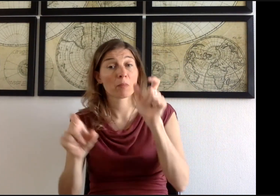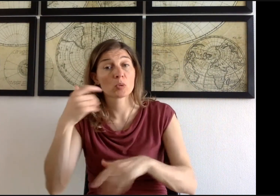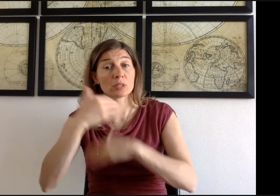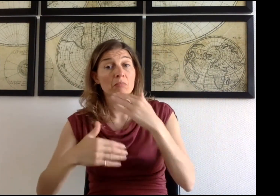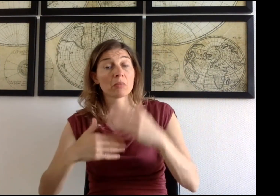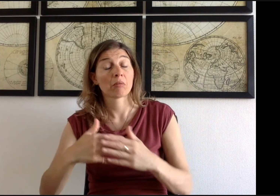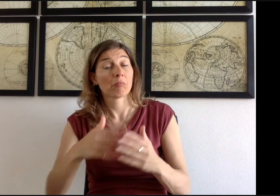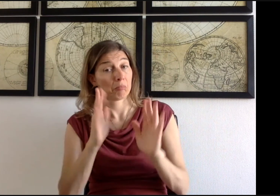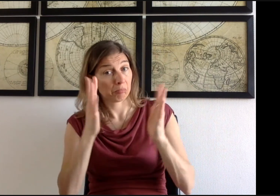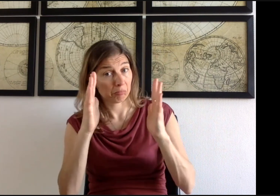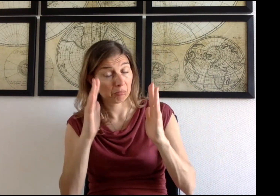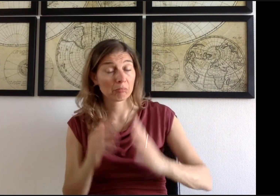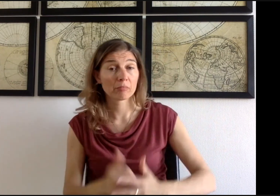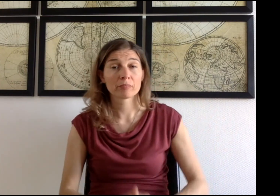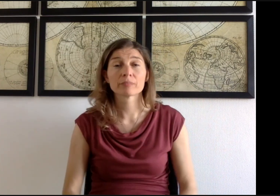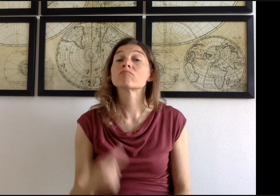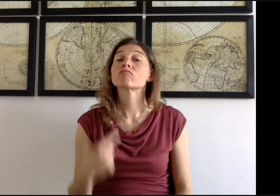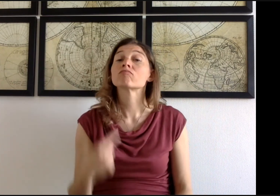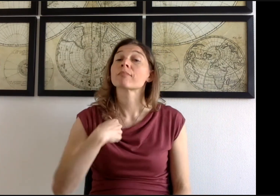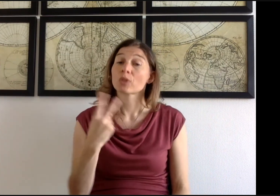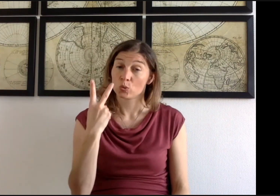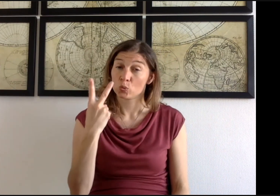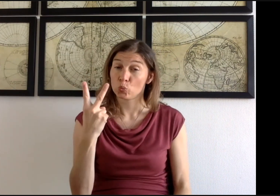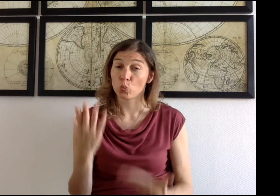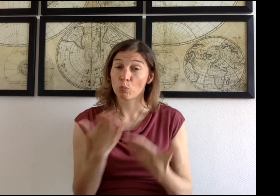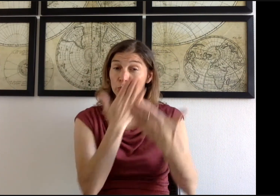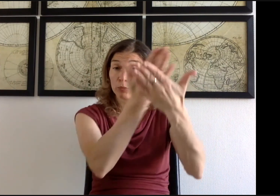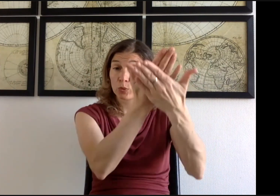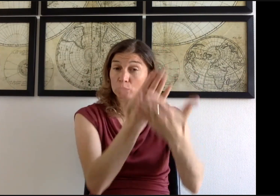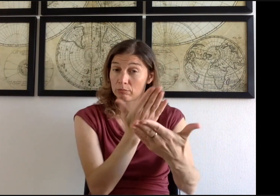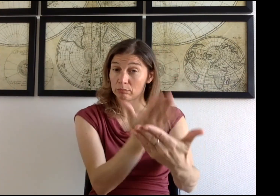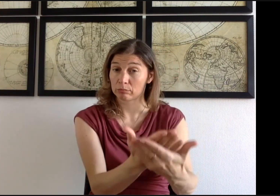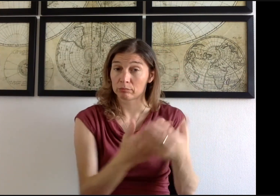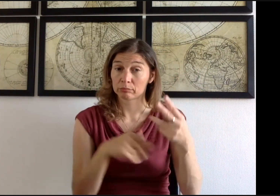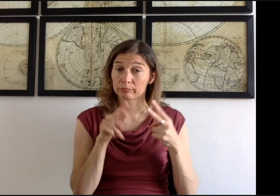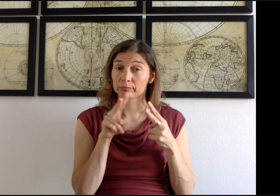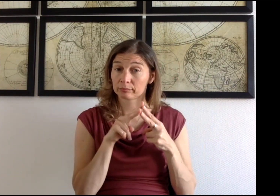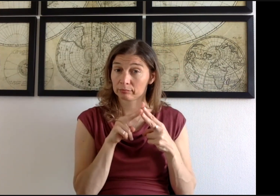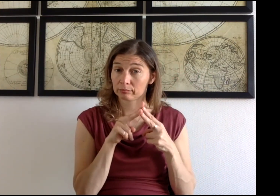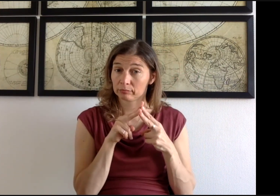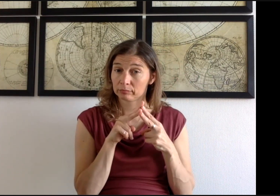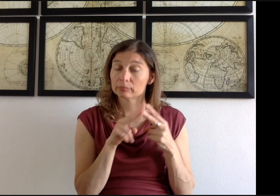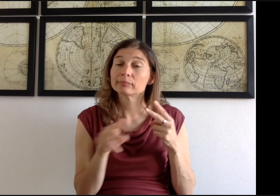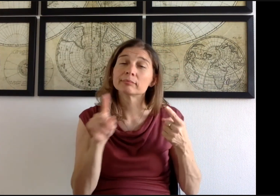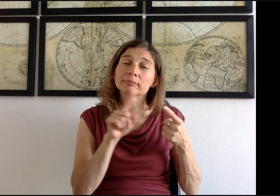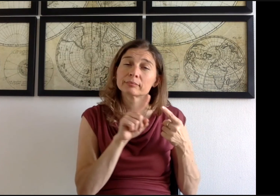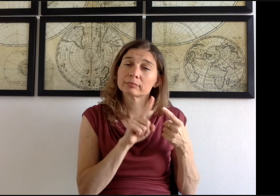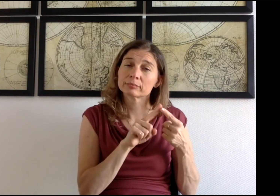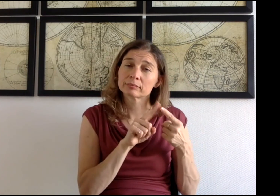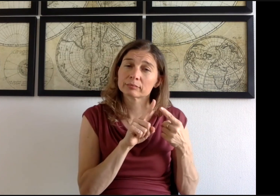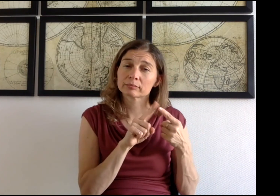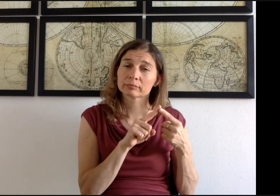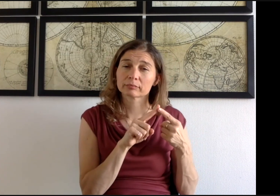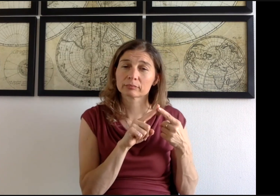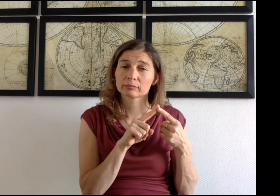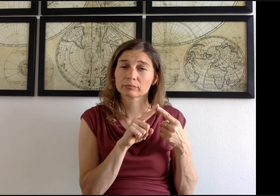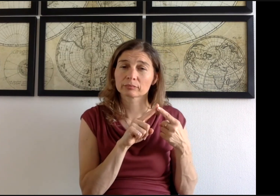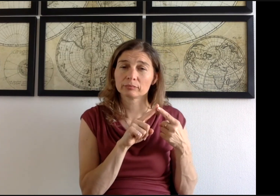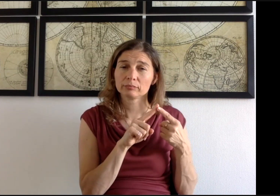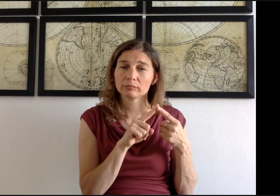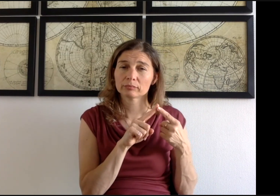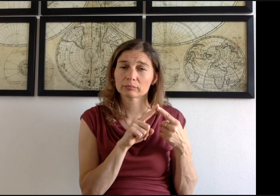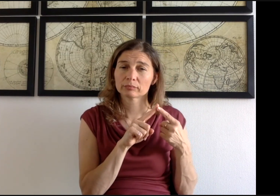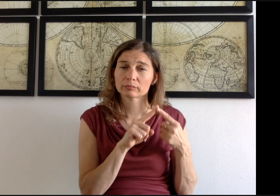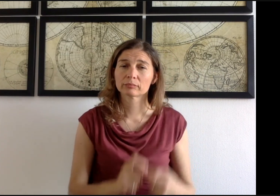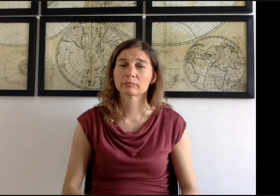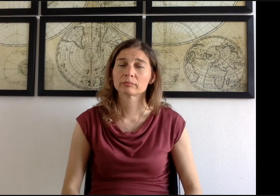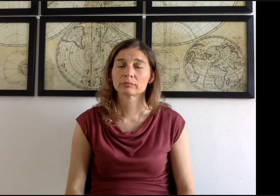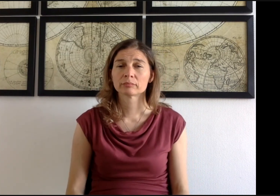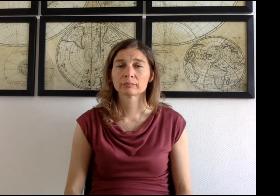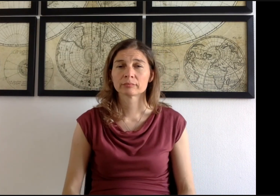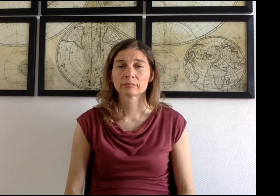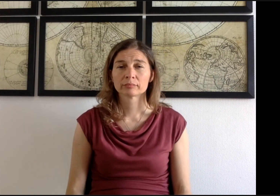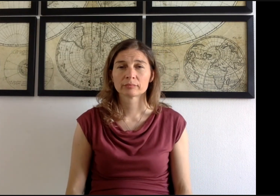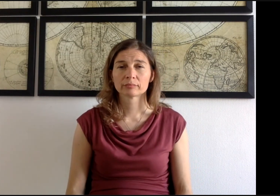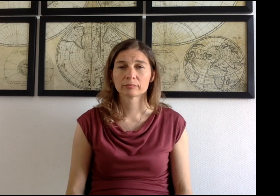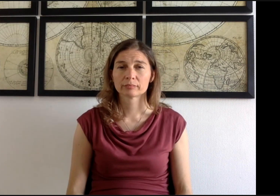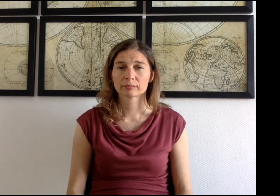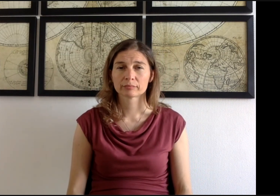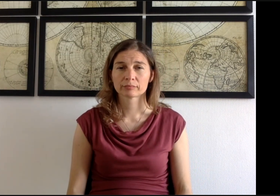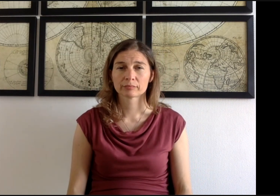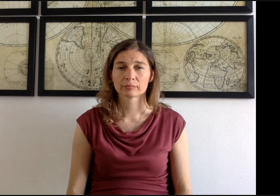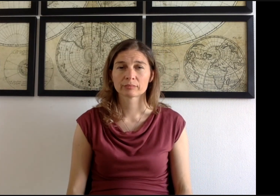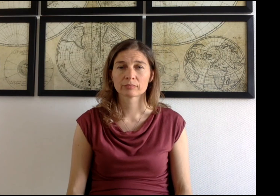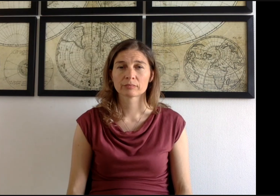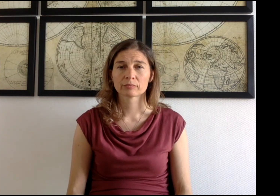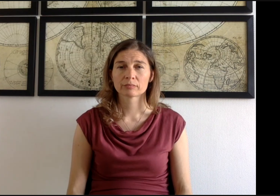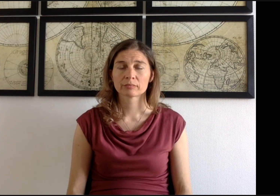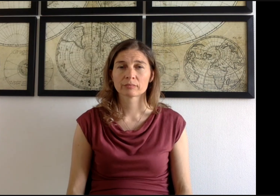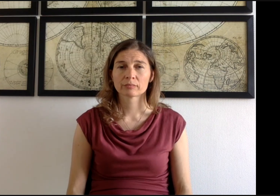[IN OTHER LANGUAGE]